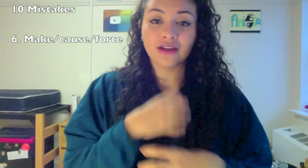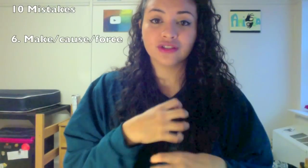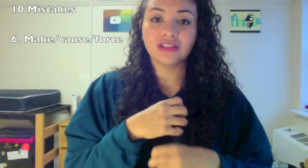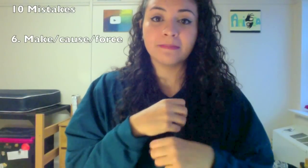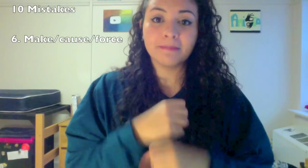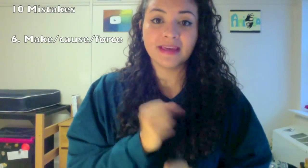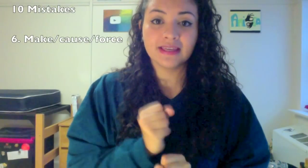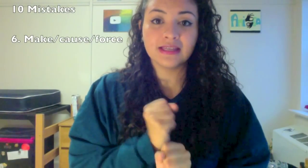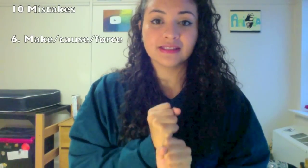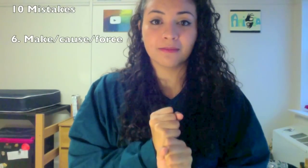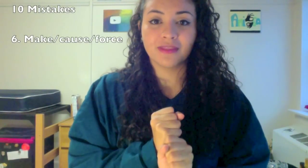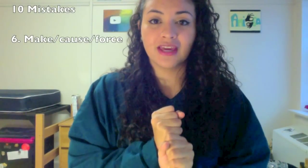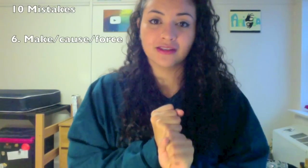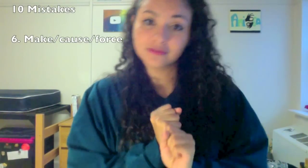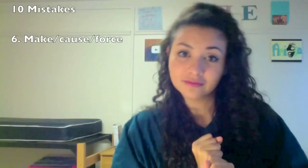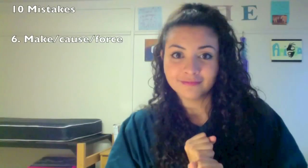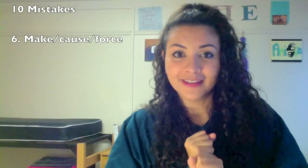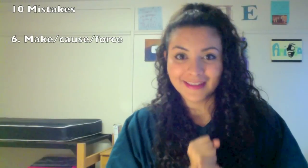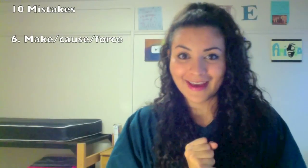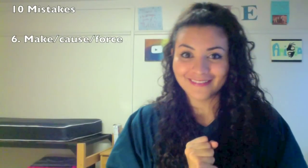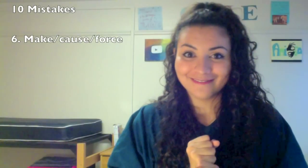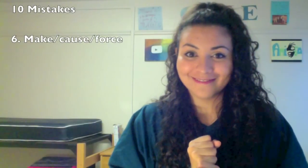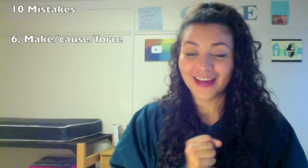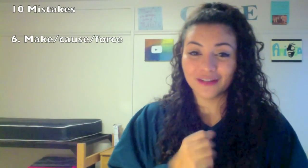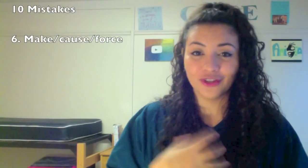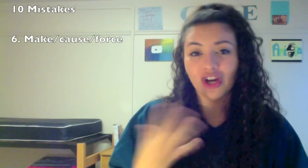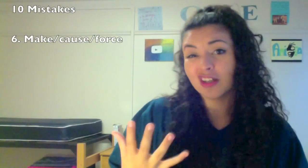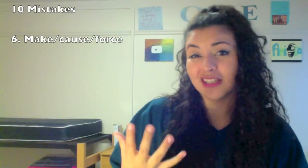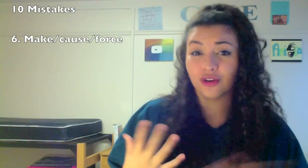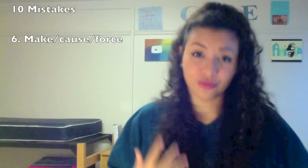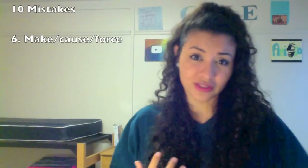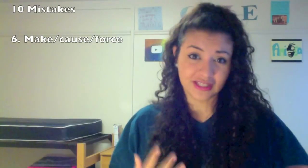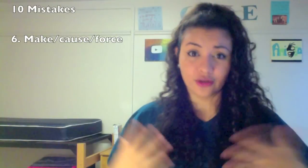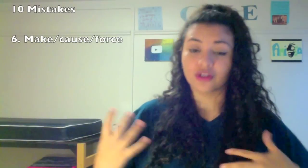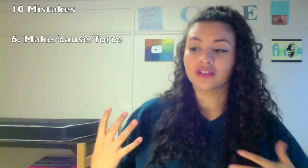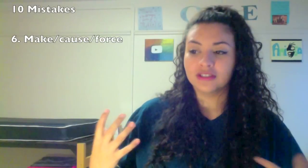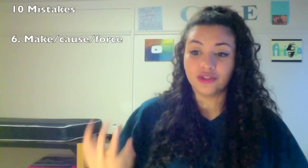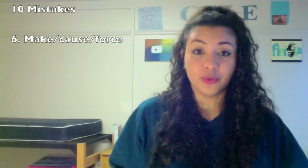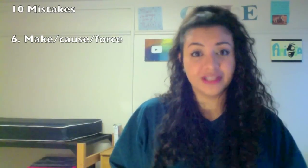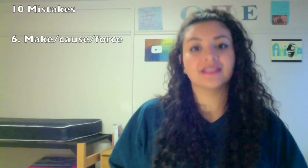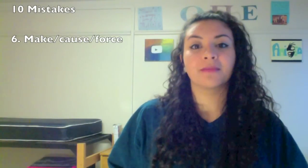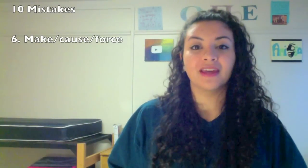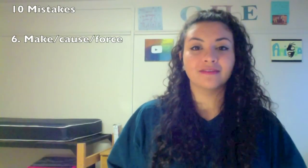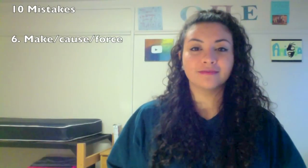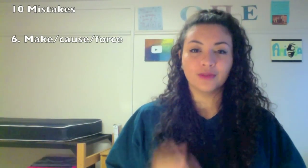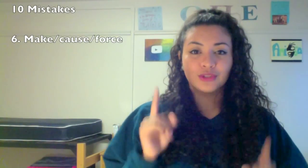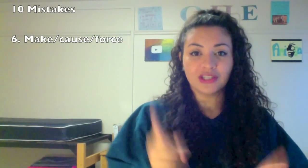actually making something! Yeah! Not if youre causing or forcing or doing something. Those